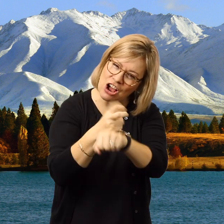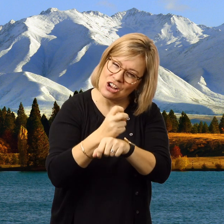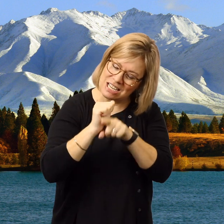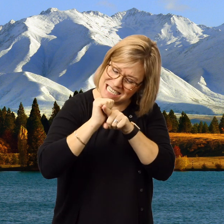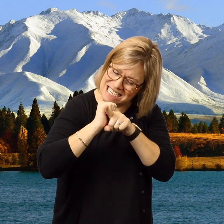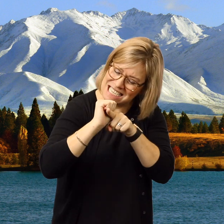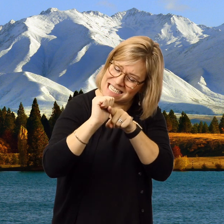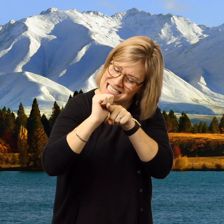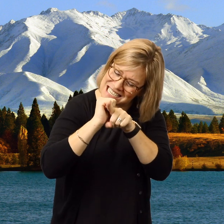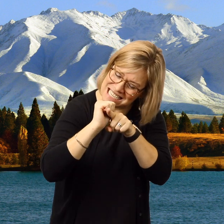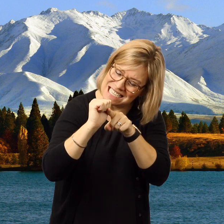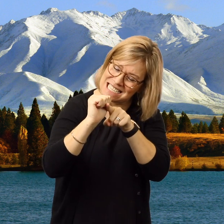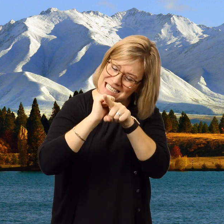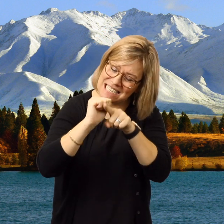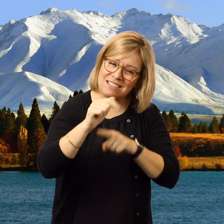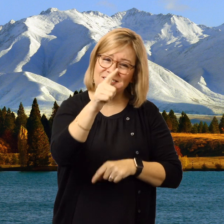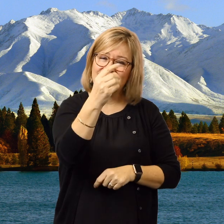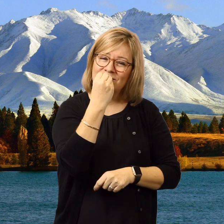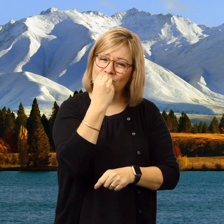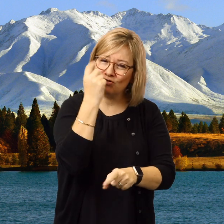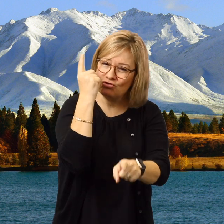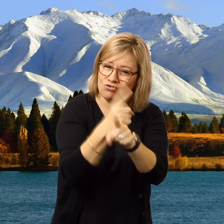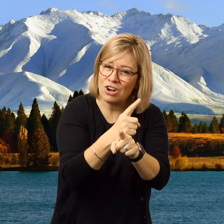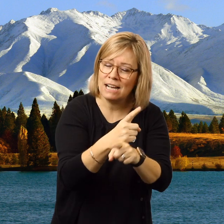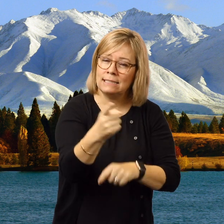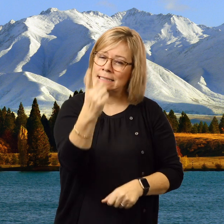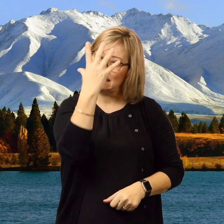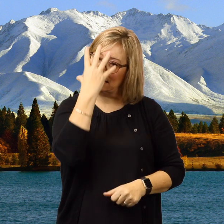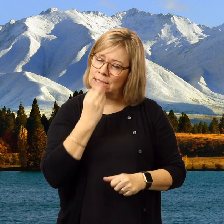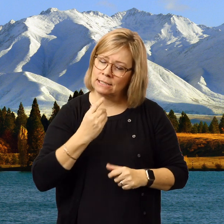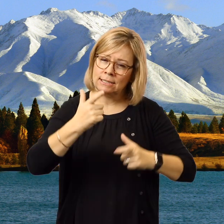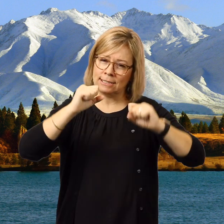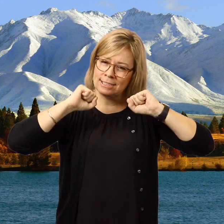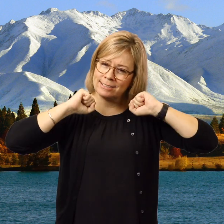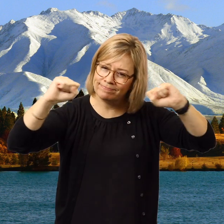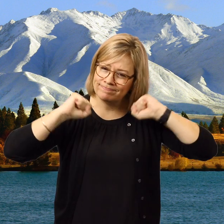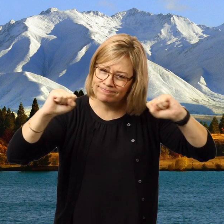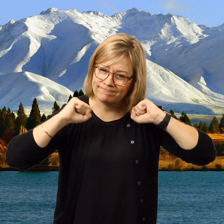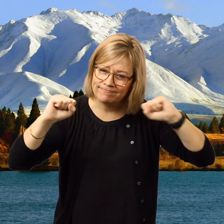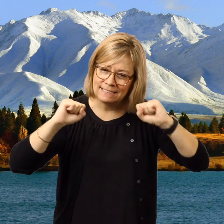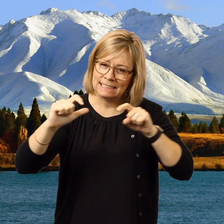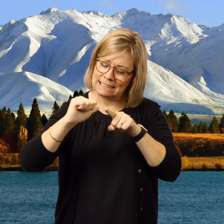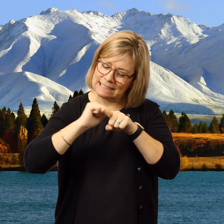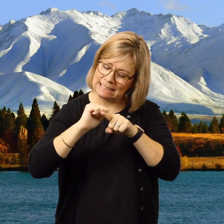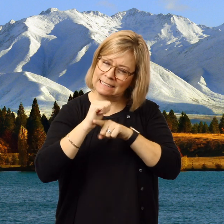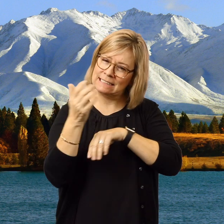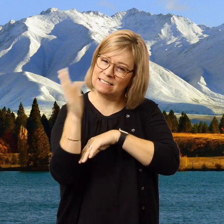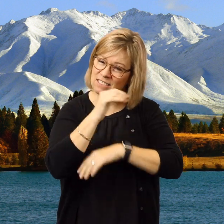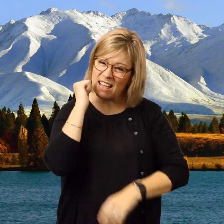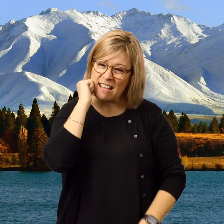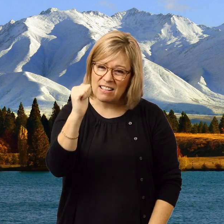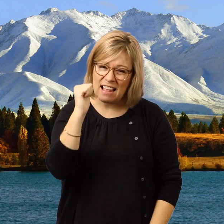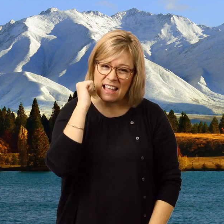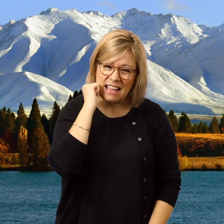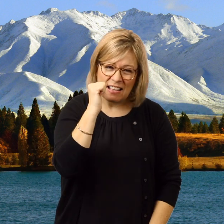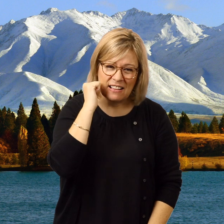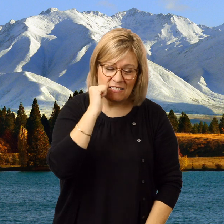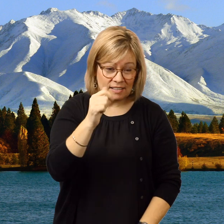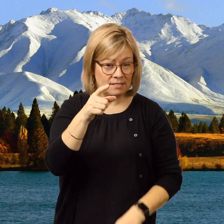have to work hard, train, eat the correct nutrition, sleep well, and work out every